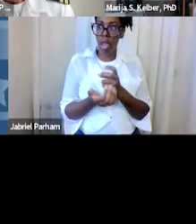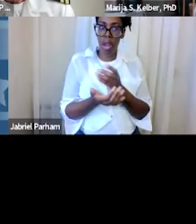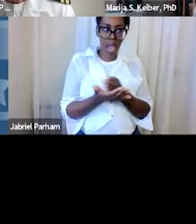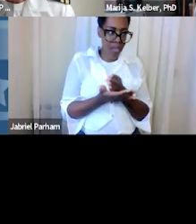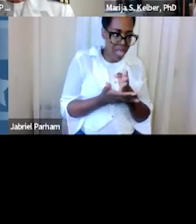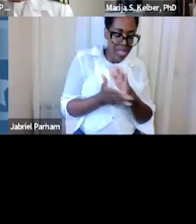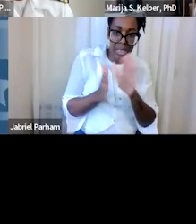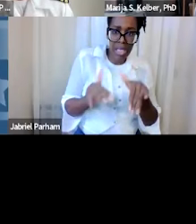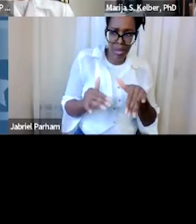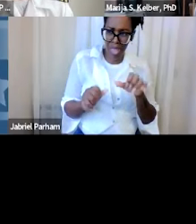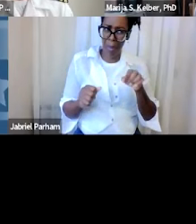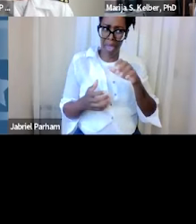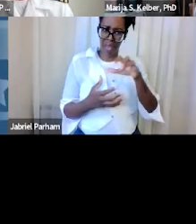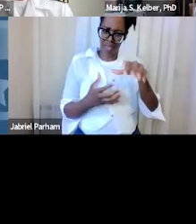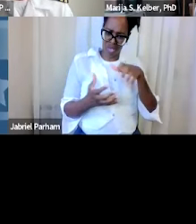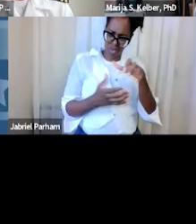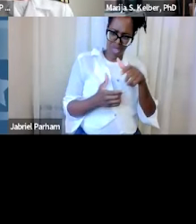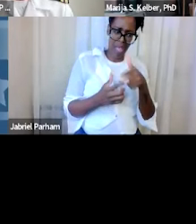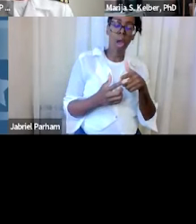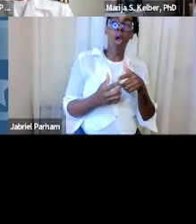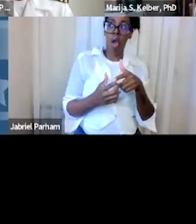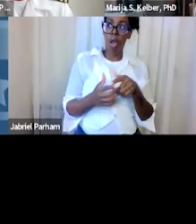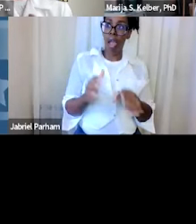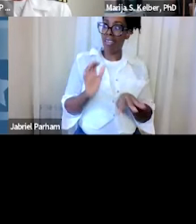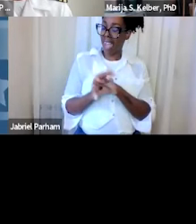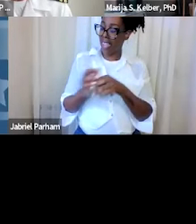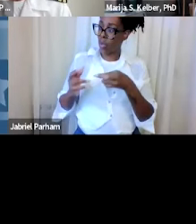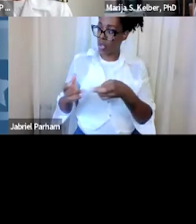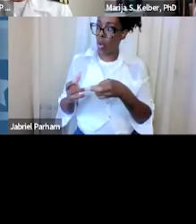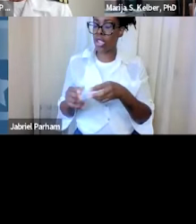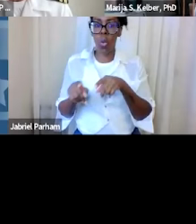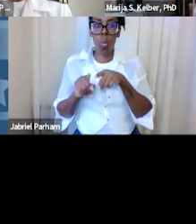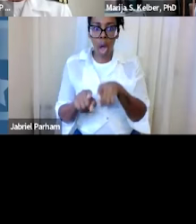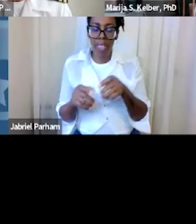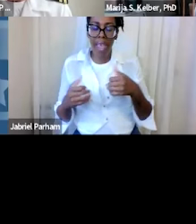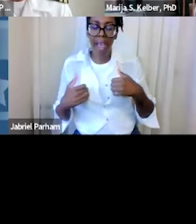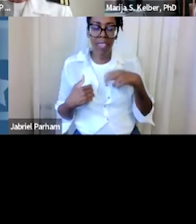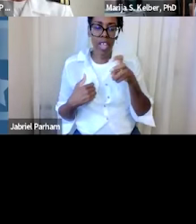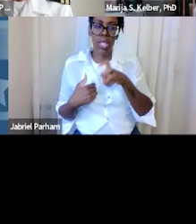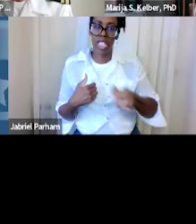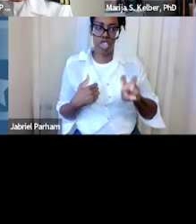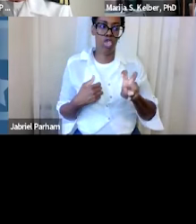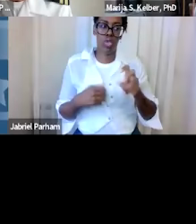and really make sure that they're plugged into the resources that are available while they're going through those transitional or transition periods.